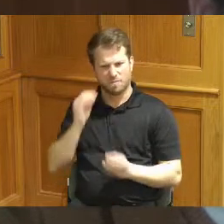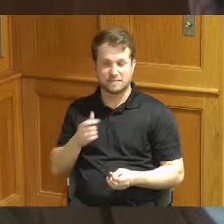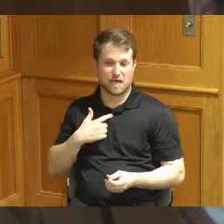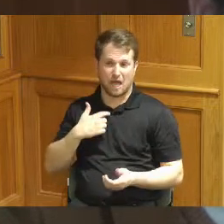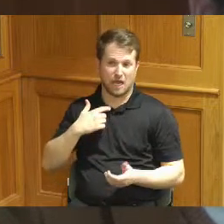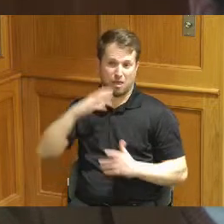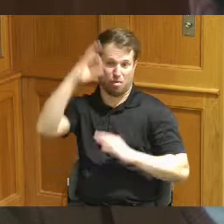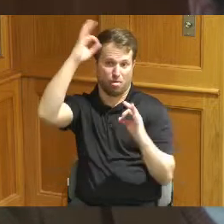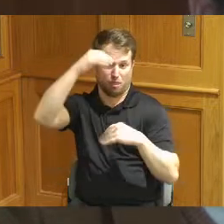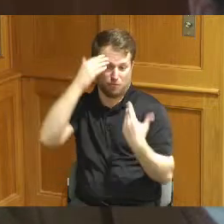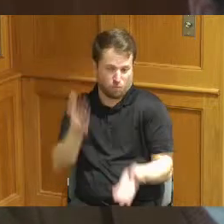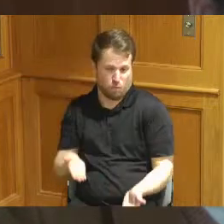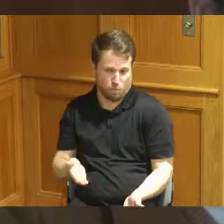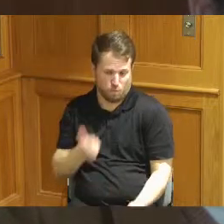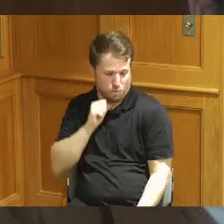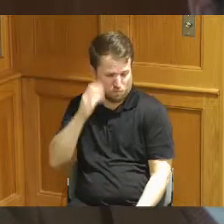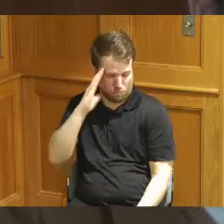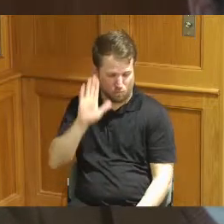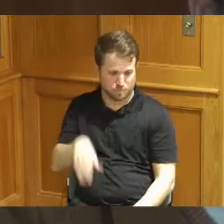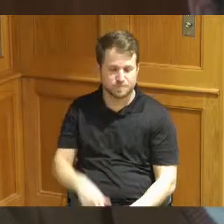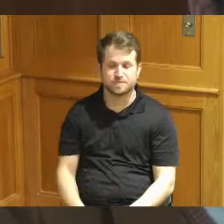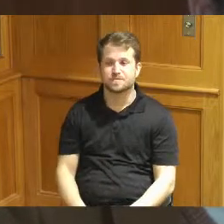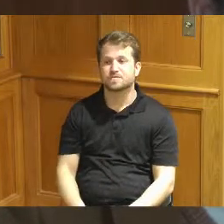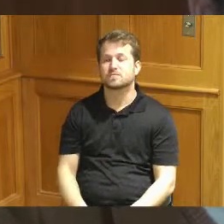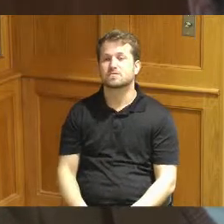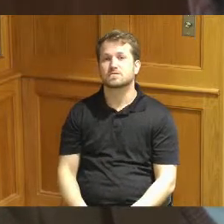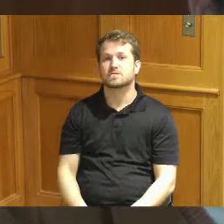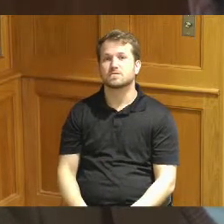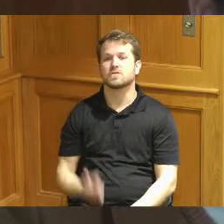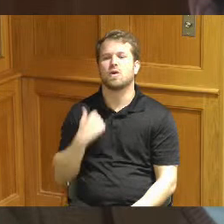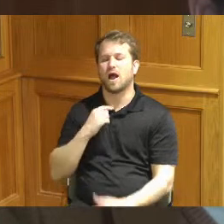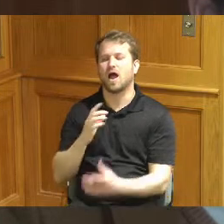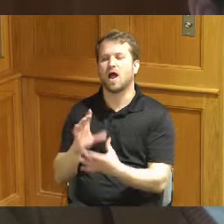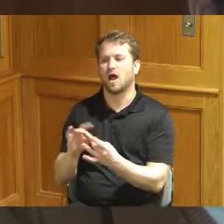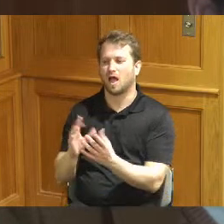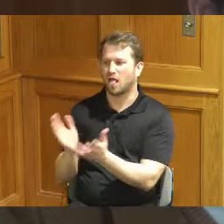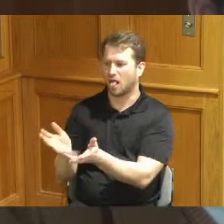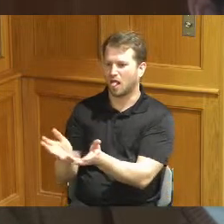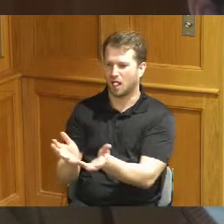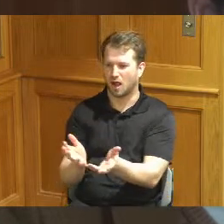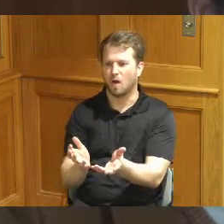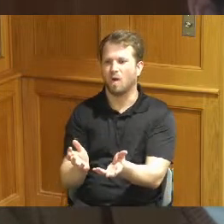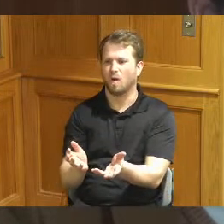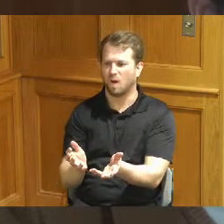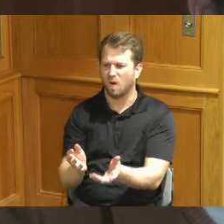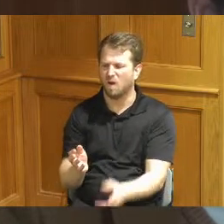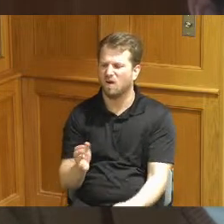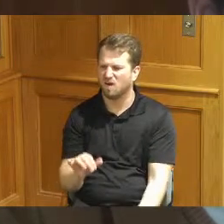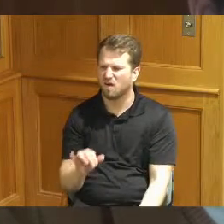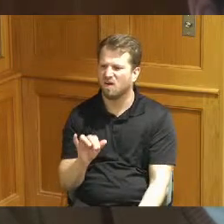and so in talking to people I started to better understand why as you say some people don't want